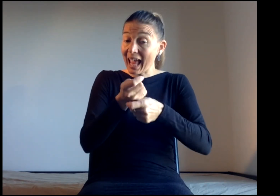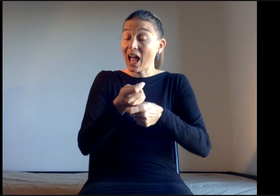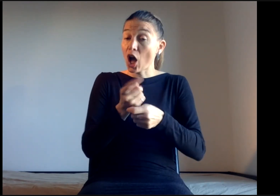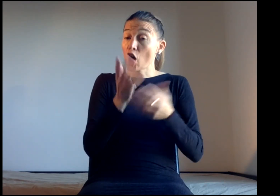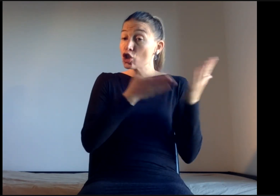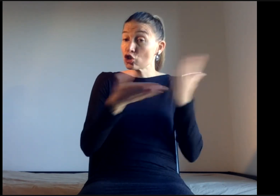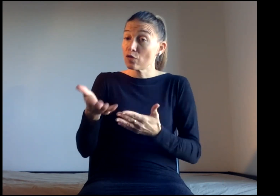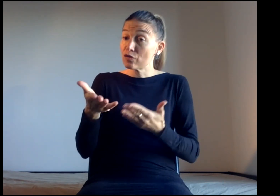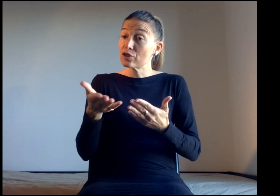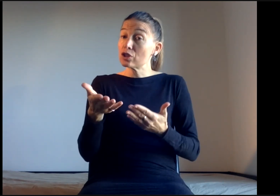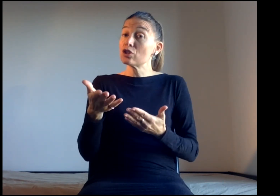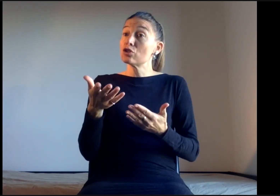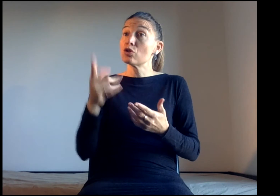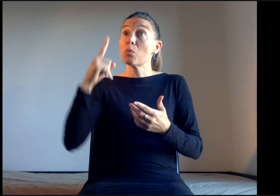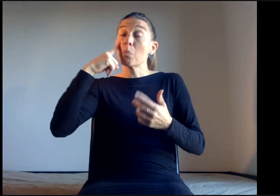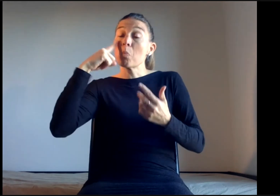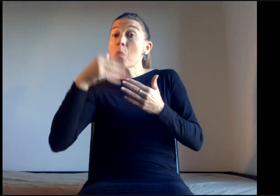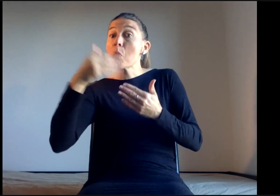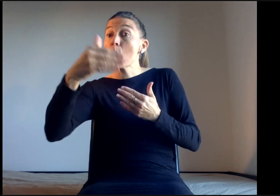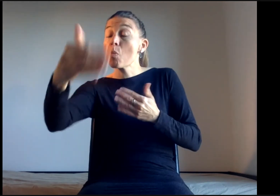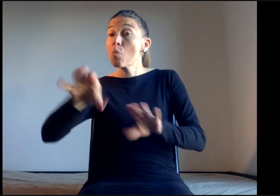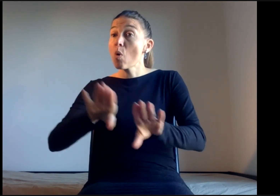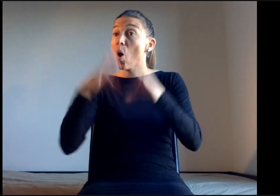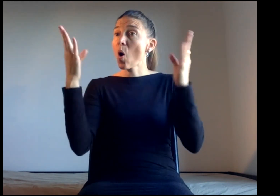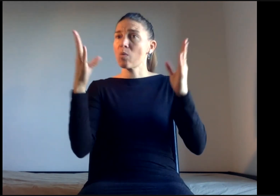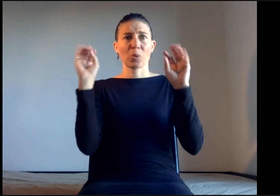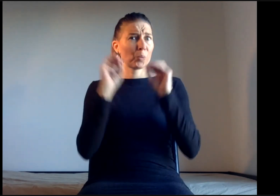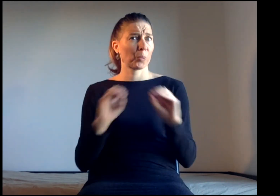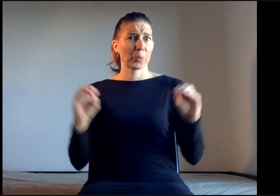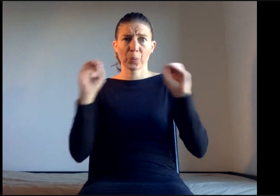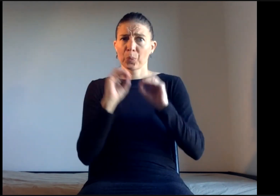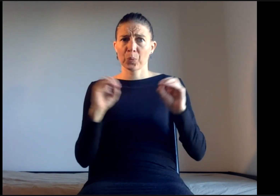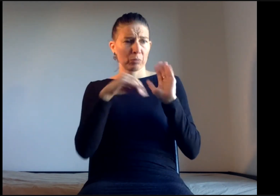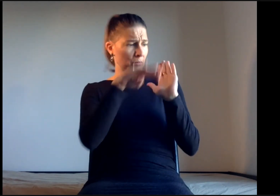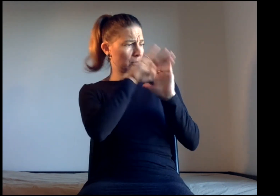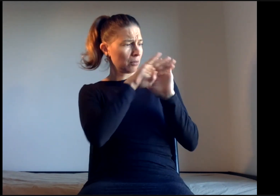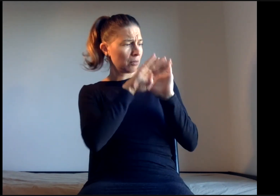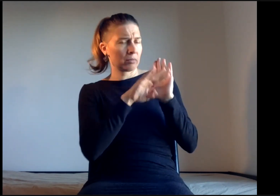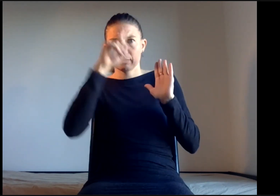So at this time, they are still complete uncertainty